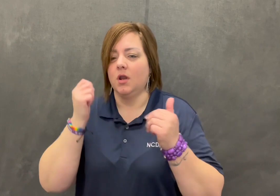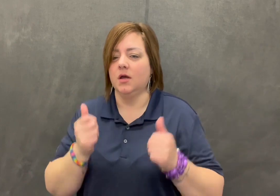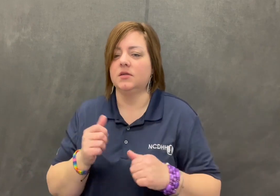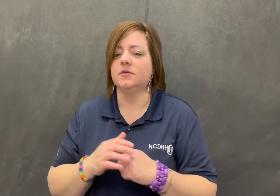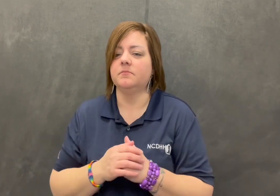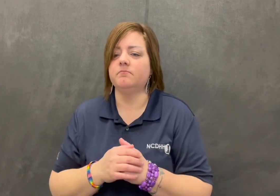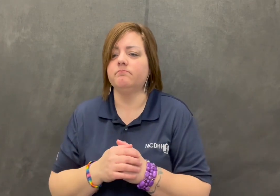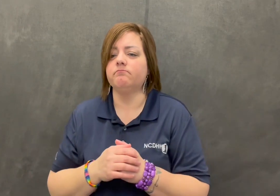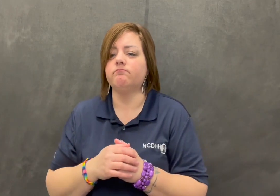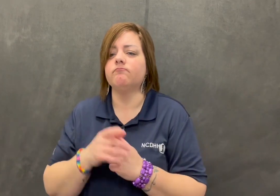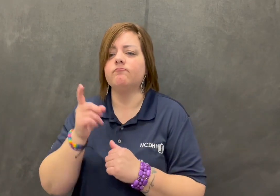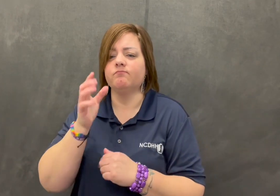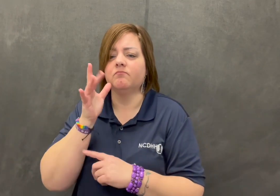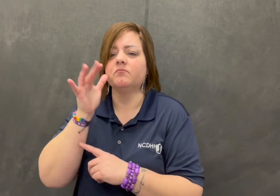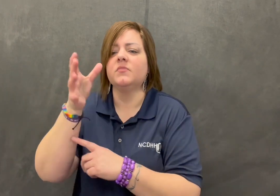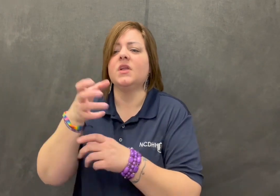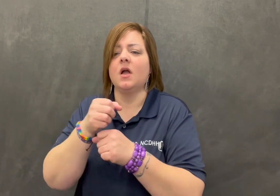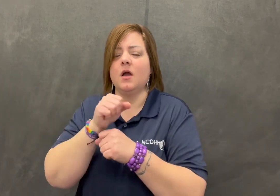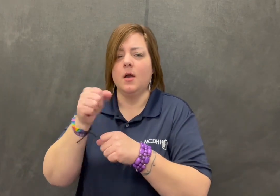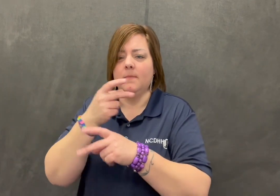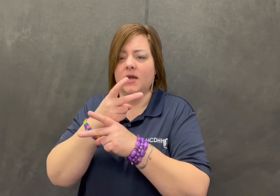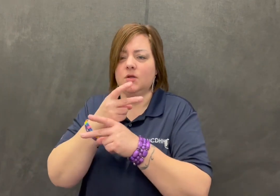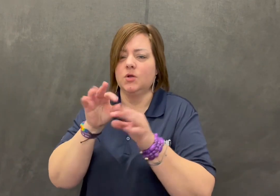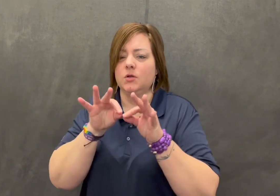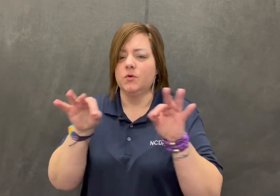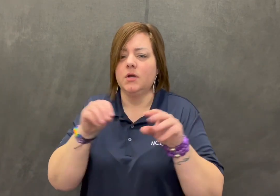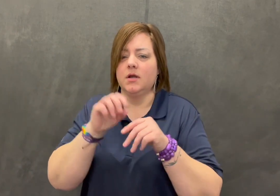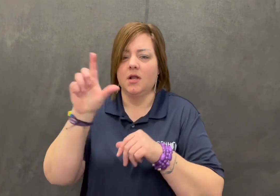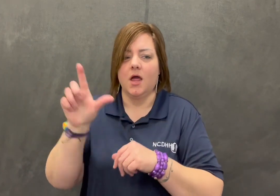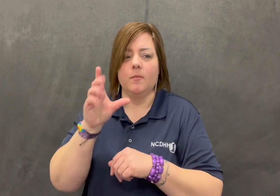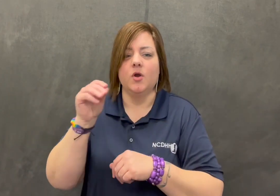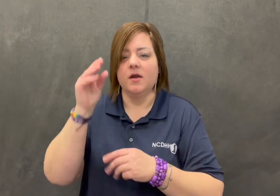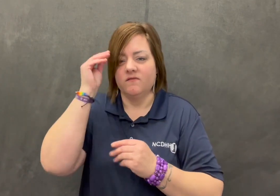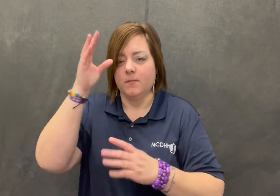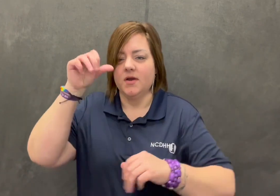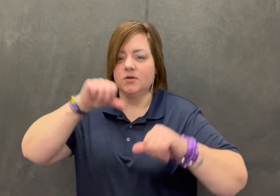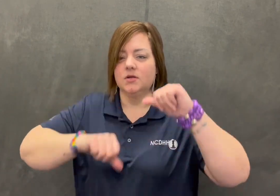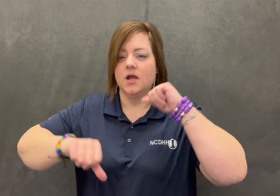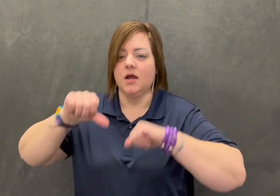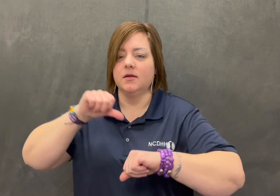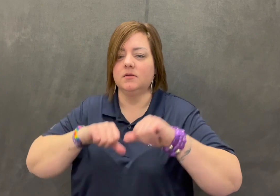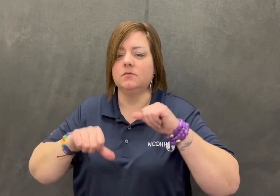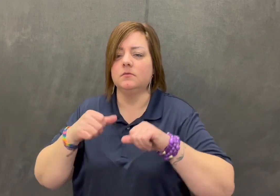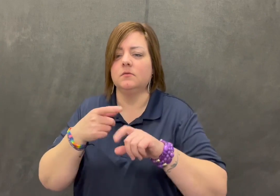about Deaf culture and hearing loss. Eventually she obtained a masters in library and information